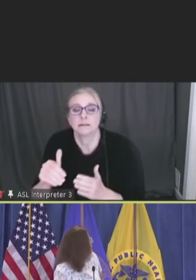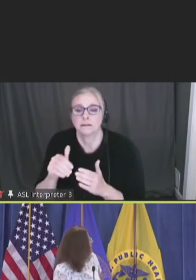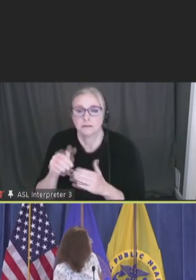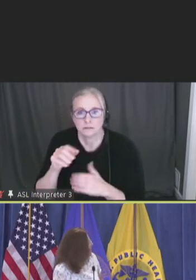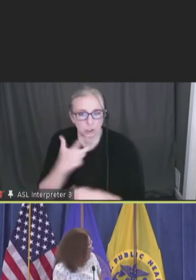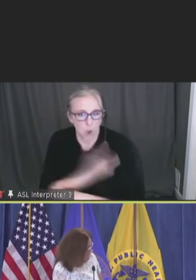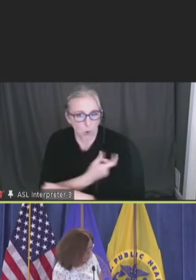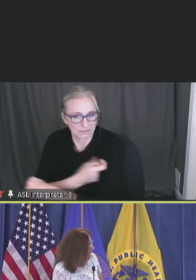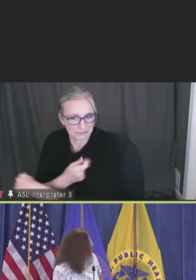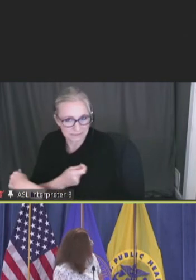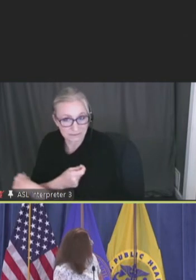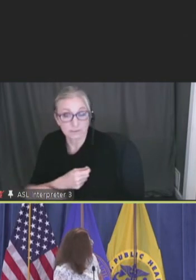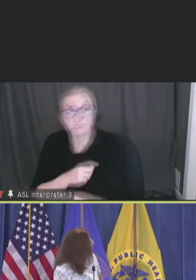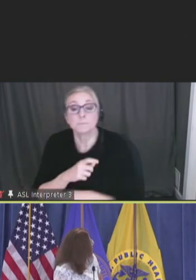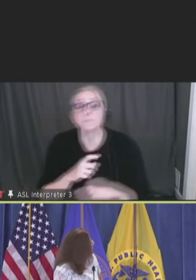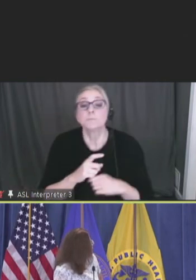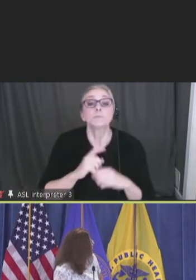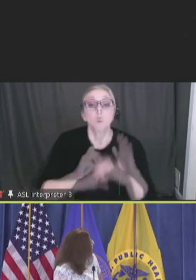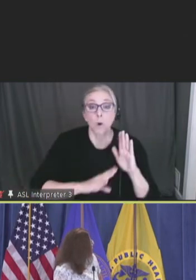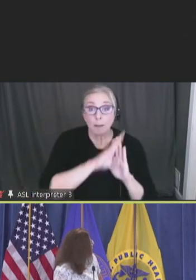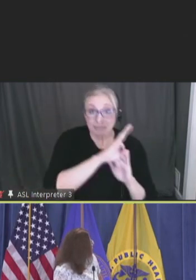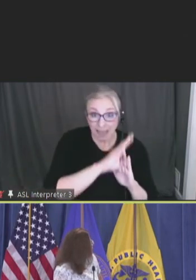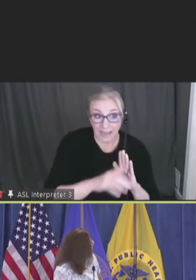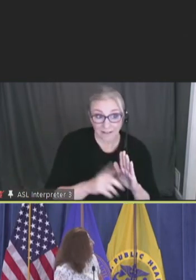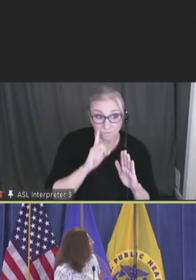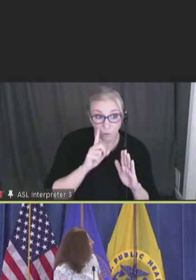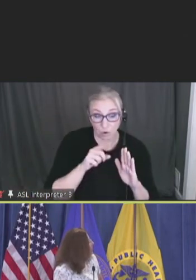And so, as I mentioned, the uptake in four, five -- oh, I didn't mention actually.